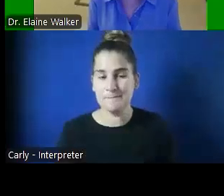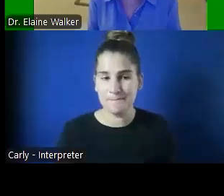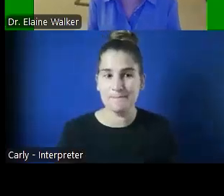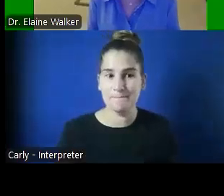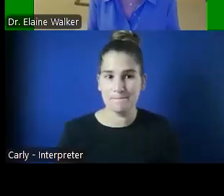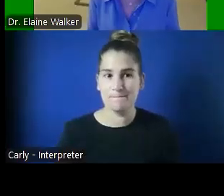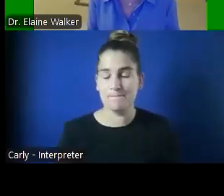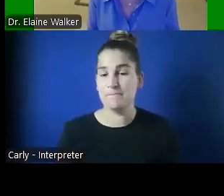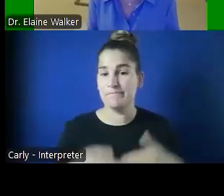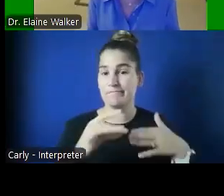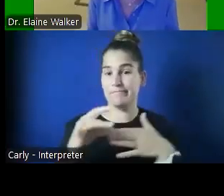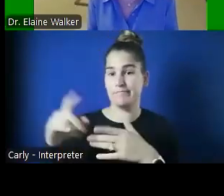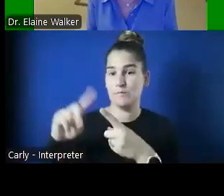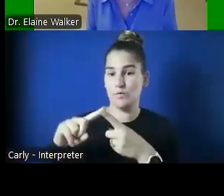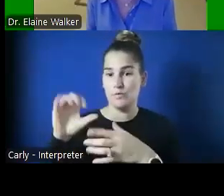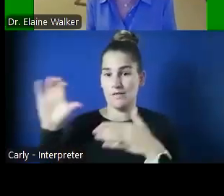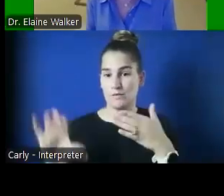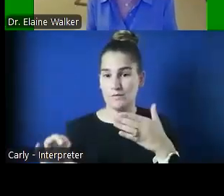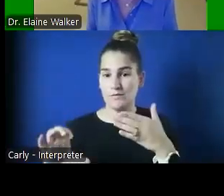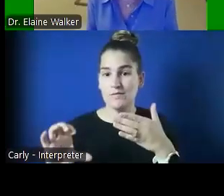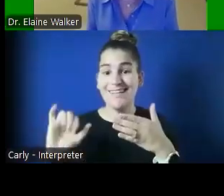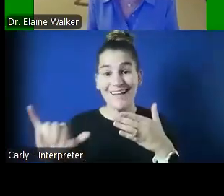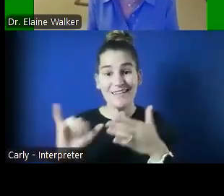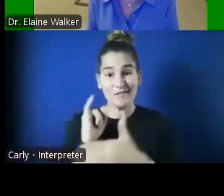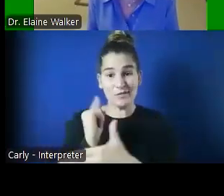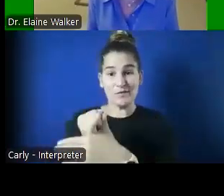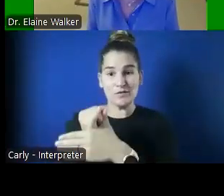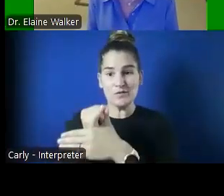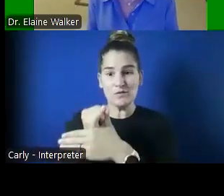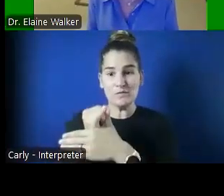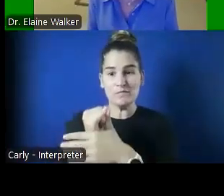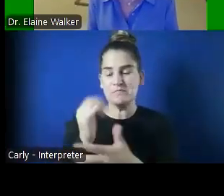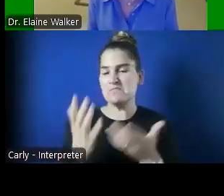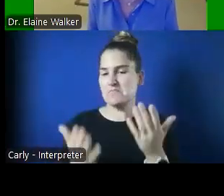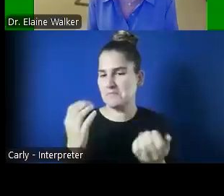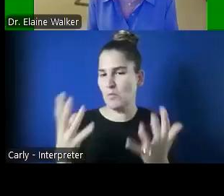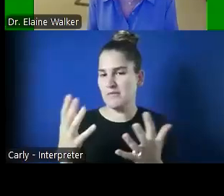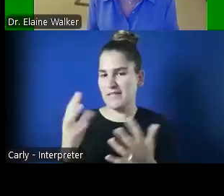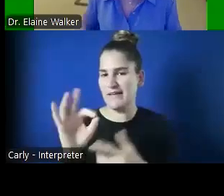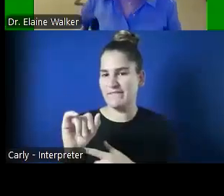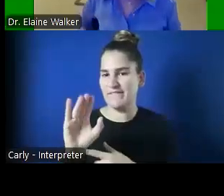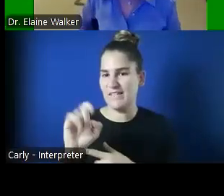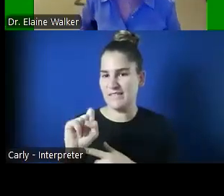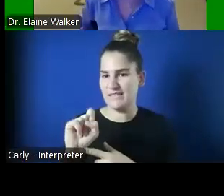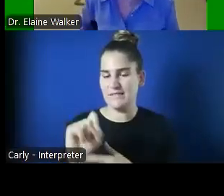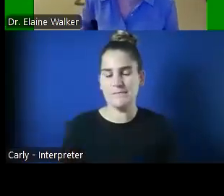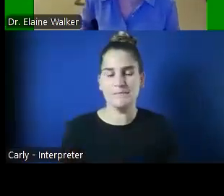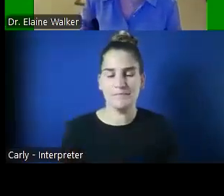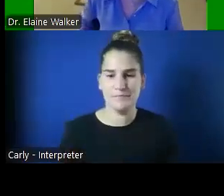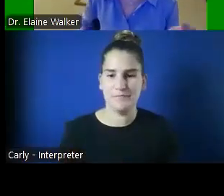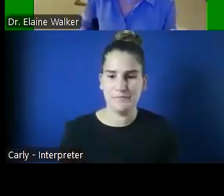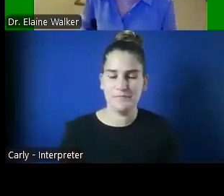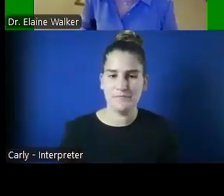to the conclusion that interventions are likely to be multifaceted so I'm going to just quick